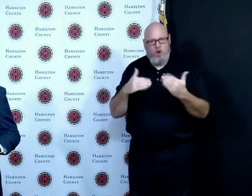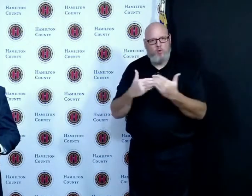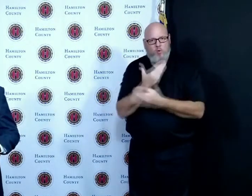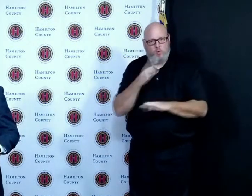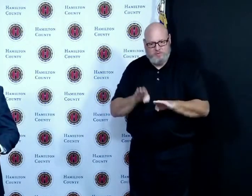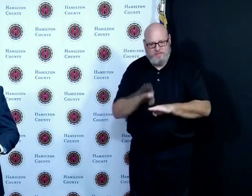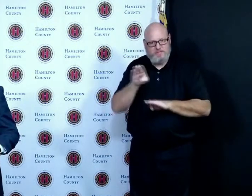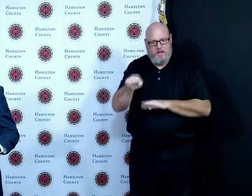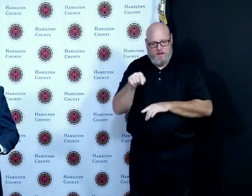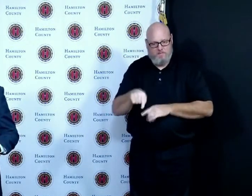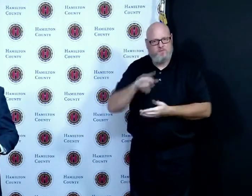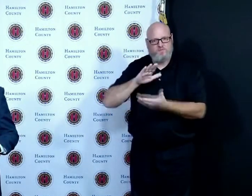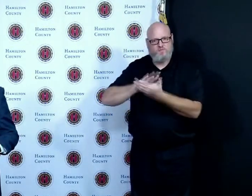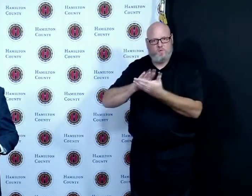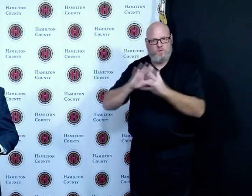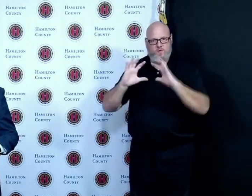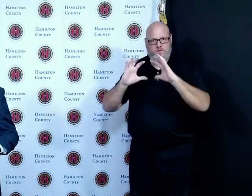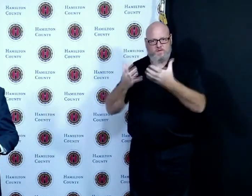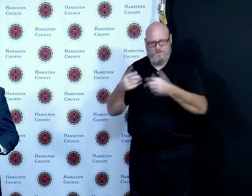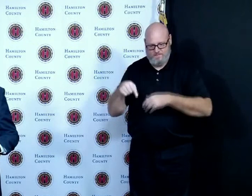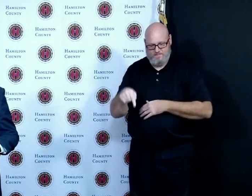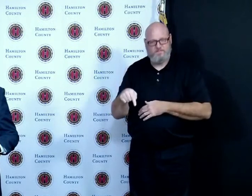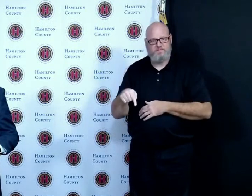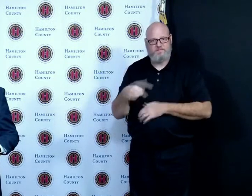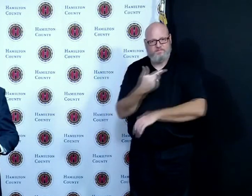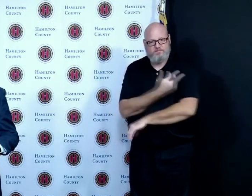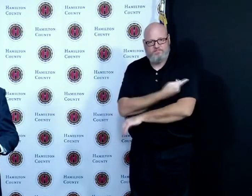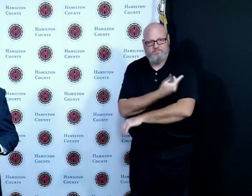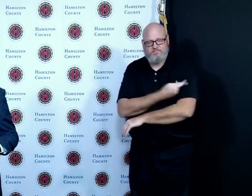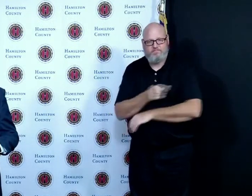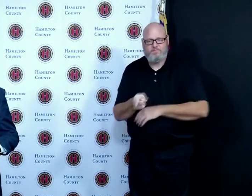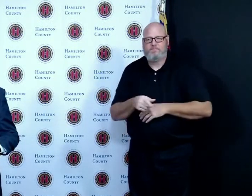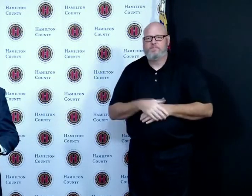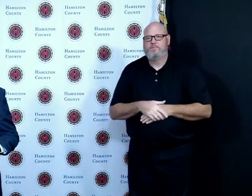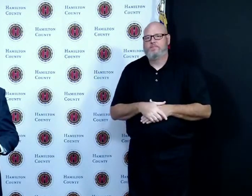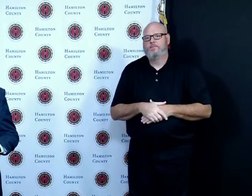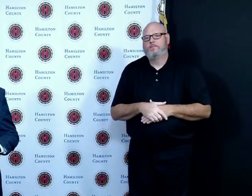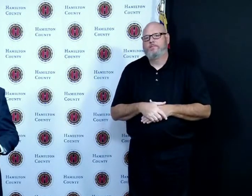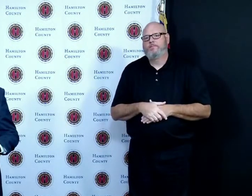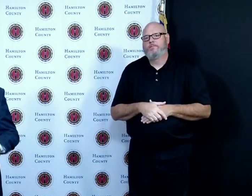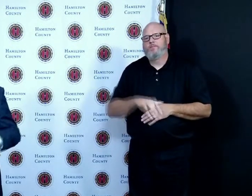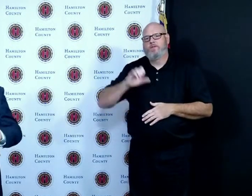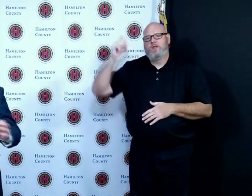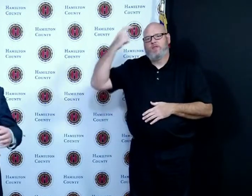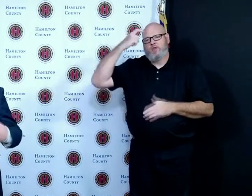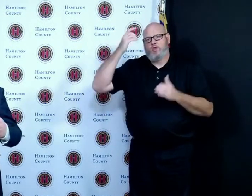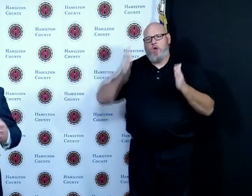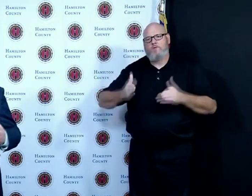what you are seeing in terms of uh possible variant entry into the community